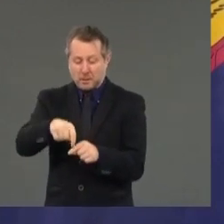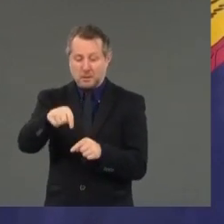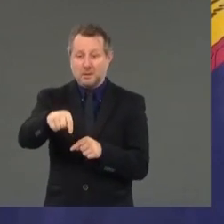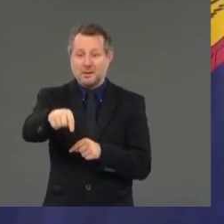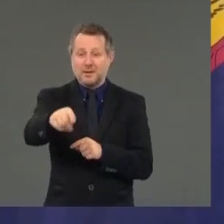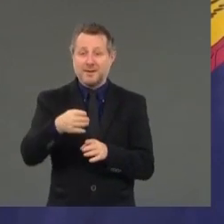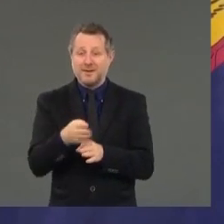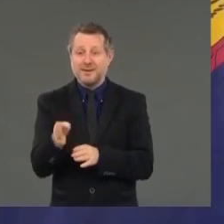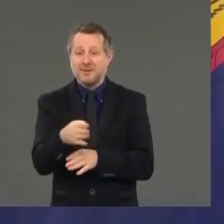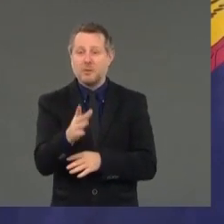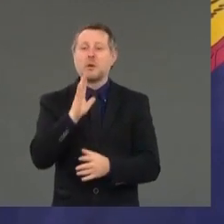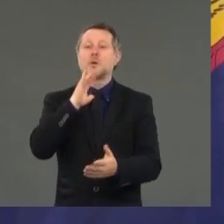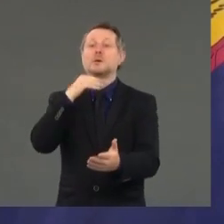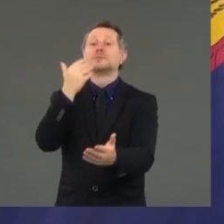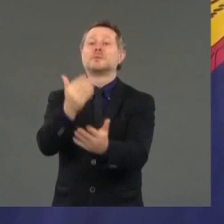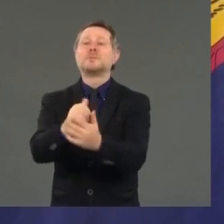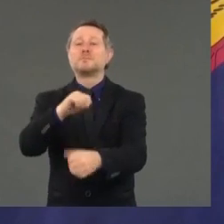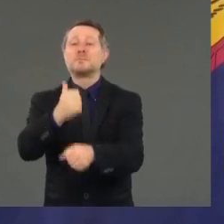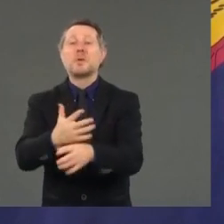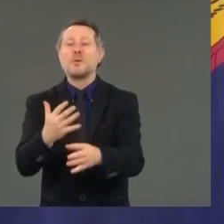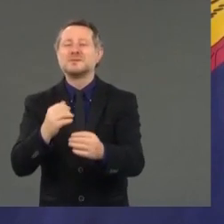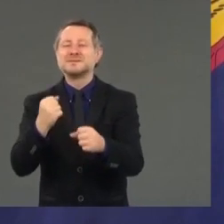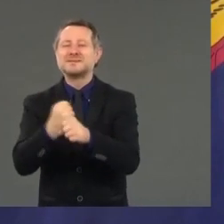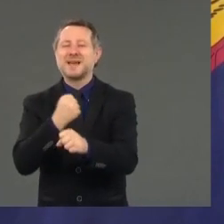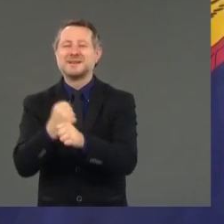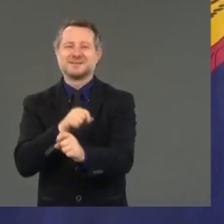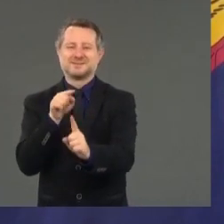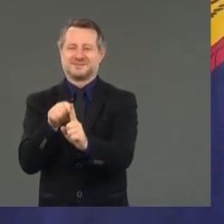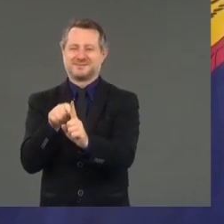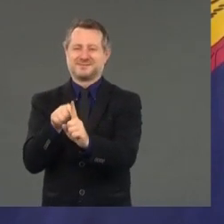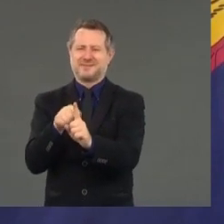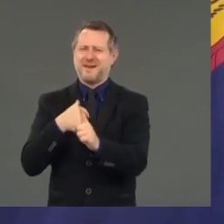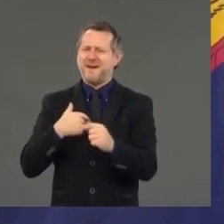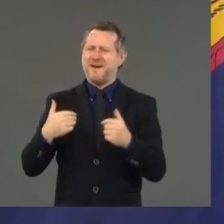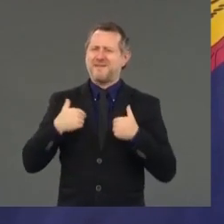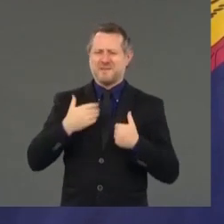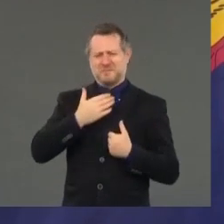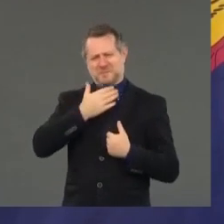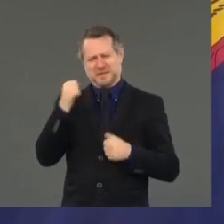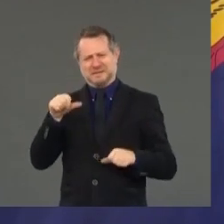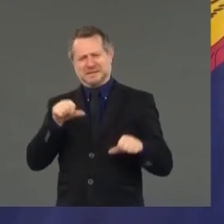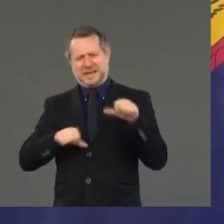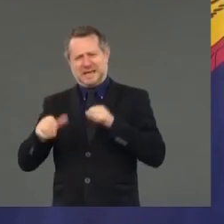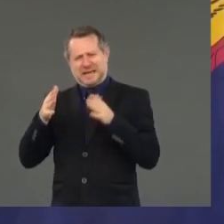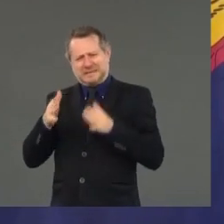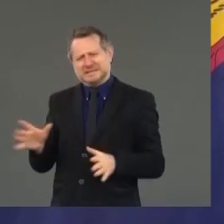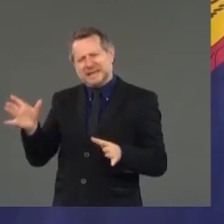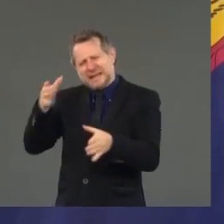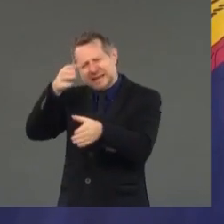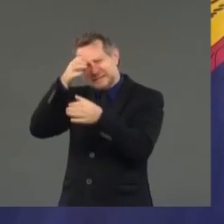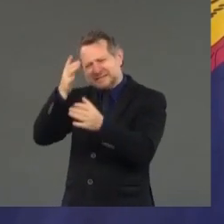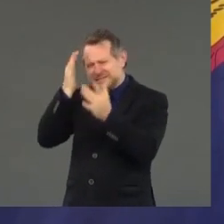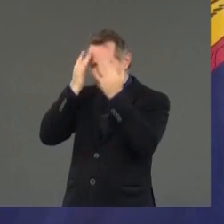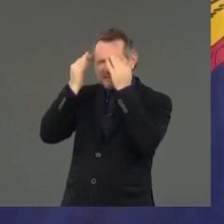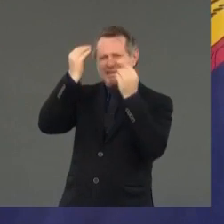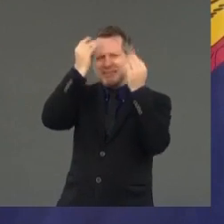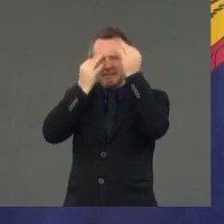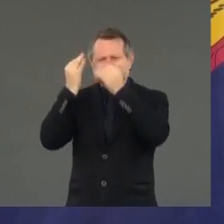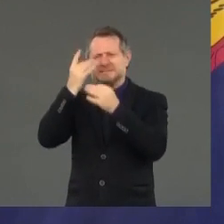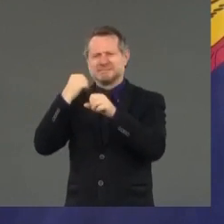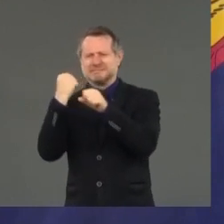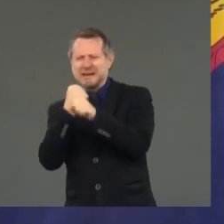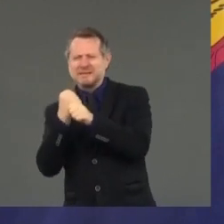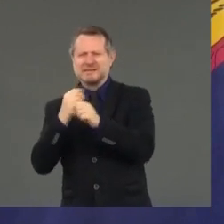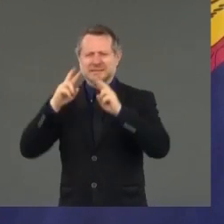MIDDLE USING THE DATA.